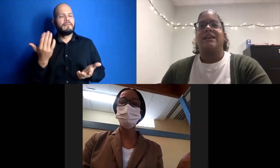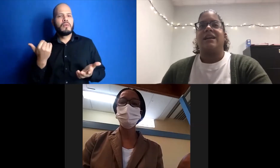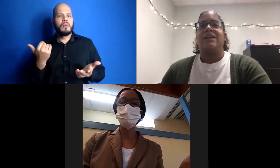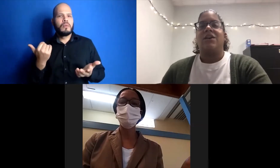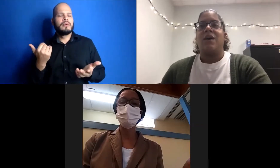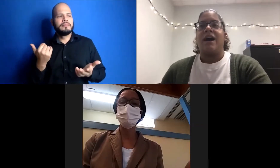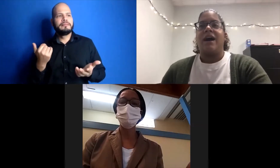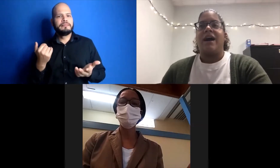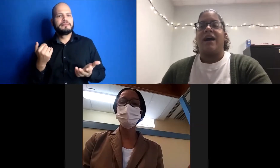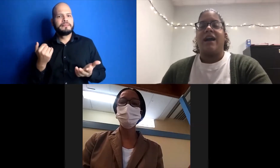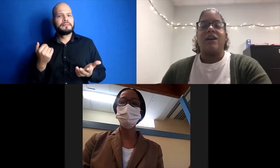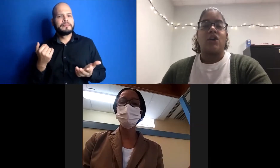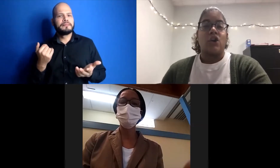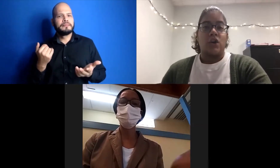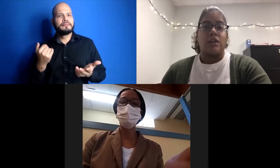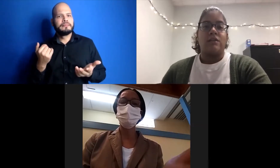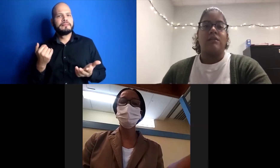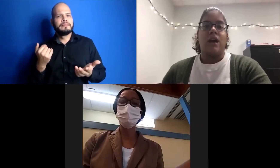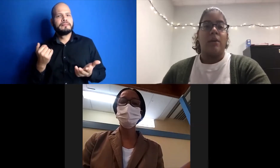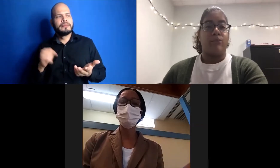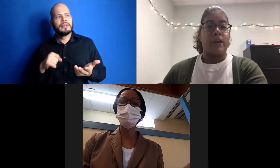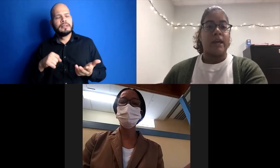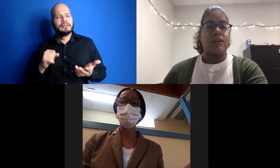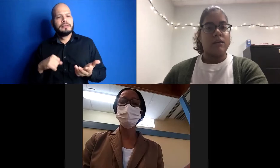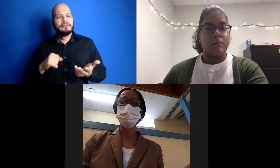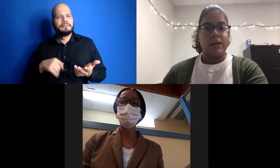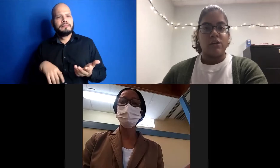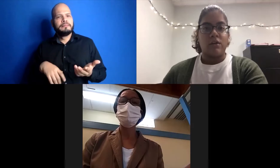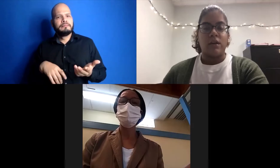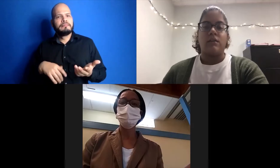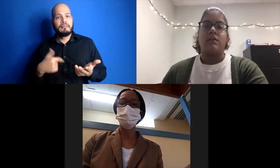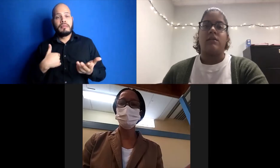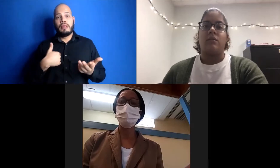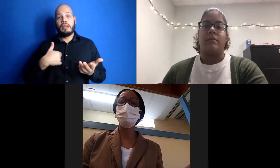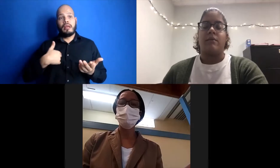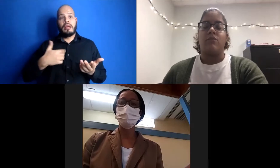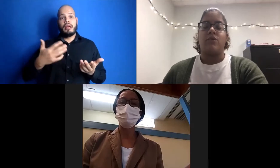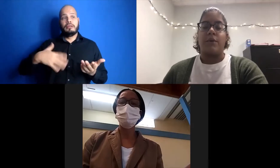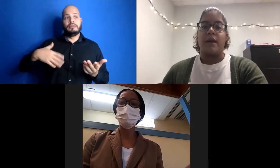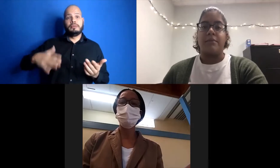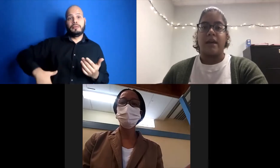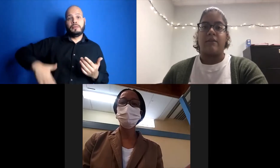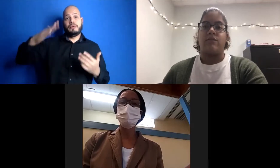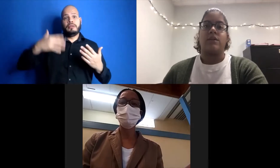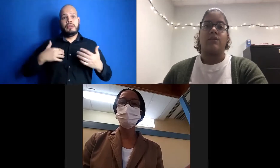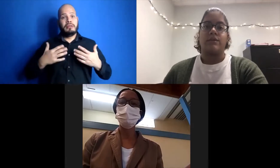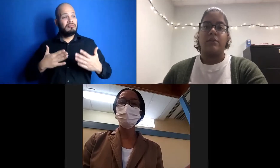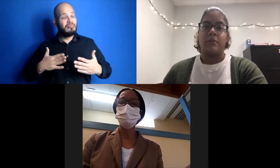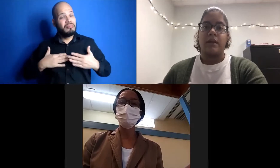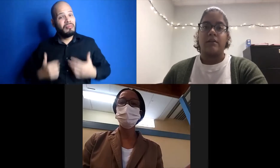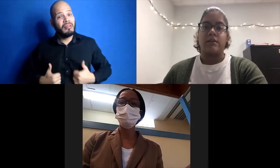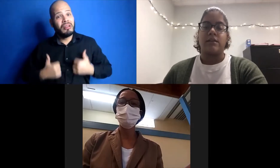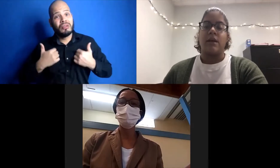you know I had a good upbringing in my journey you know growing up deaf with cochlear implants